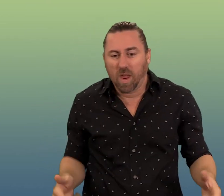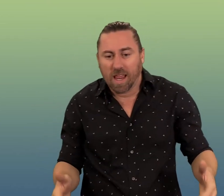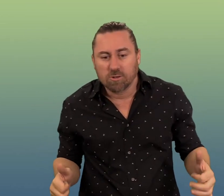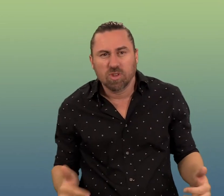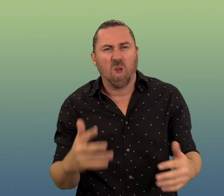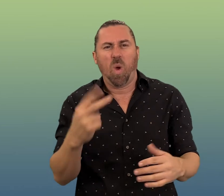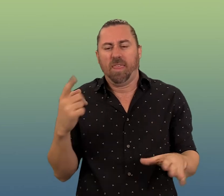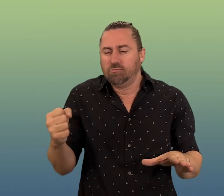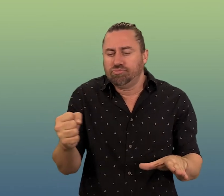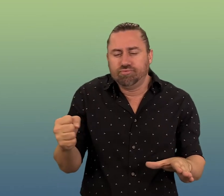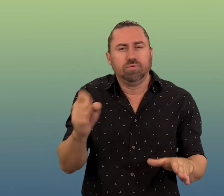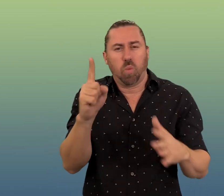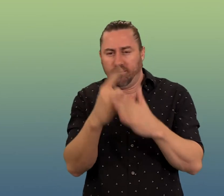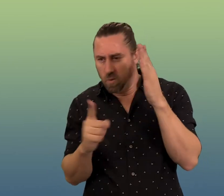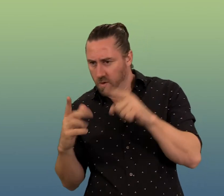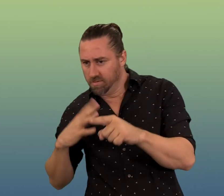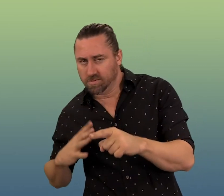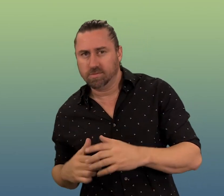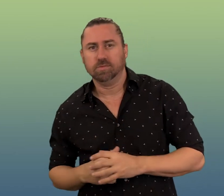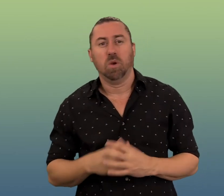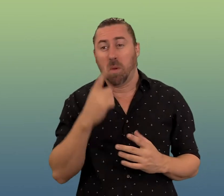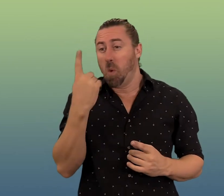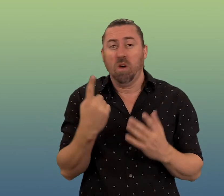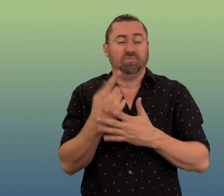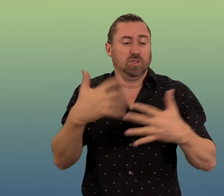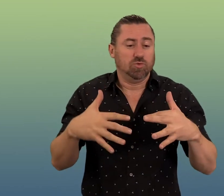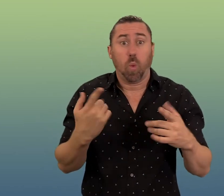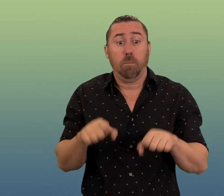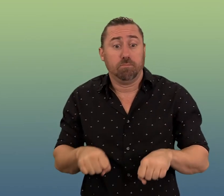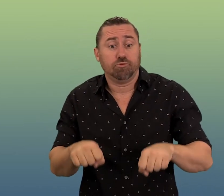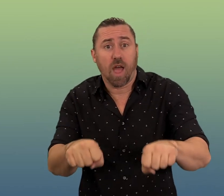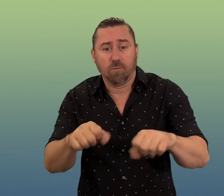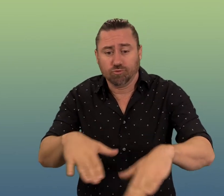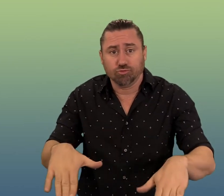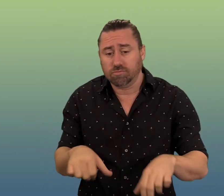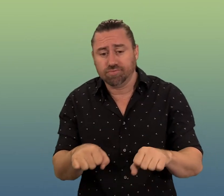Wheelchair/other device users, injured and people pushing prams.